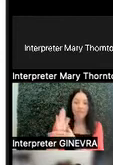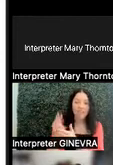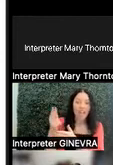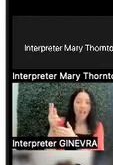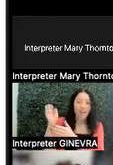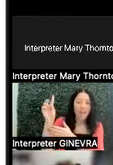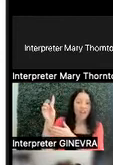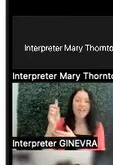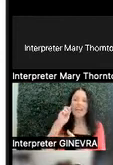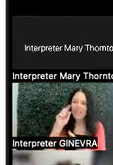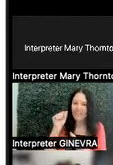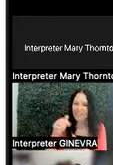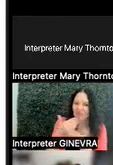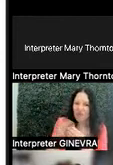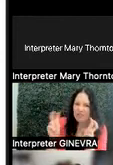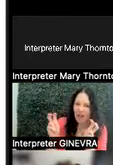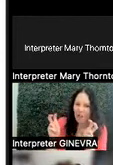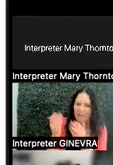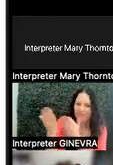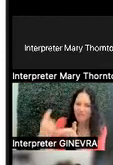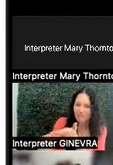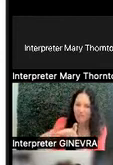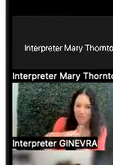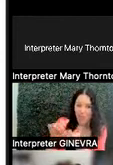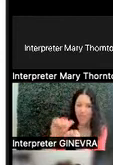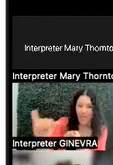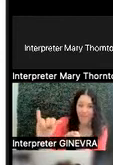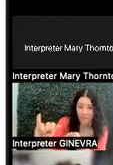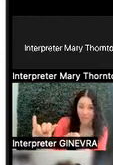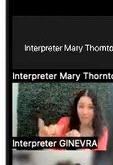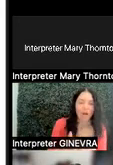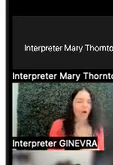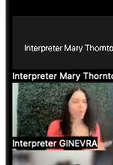too because we could talk about that over there as well. It might be good. Absolutely.